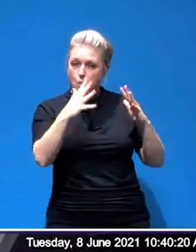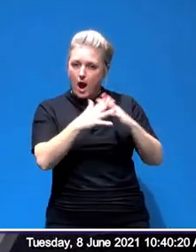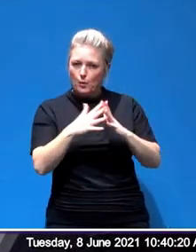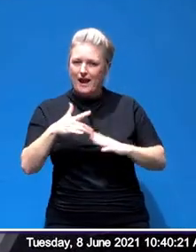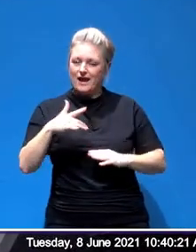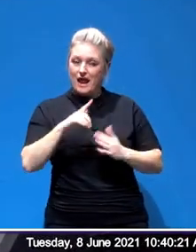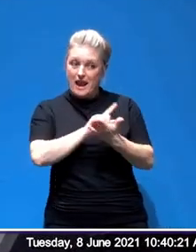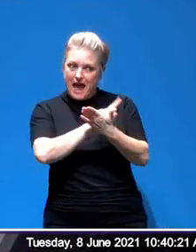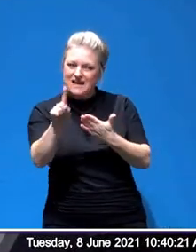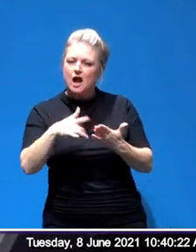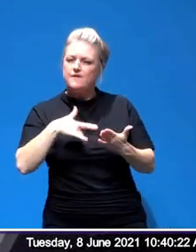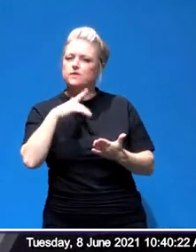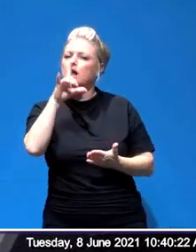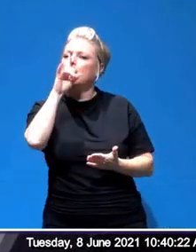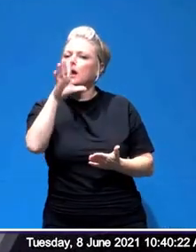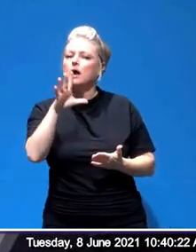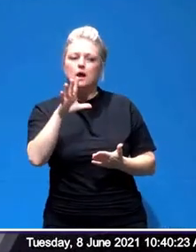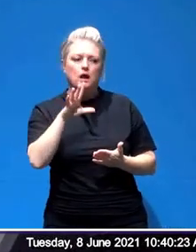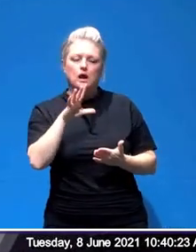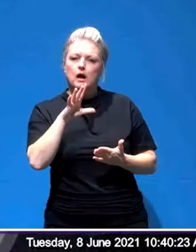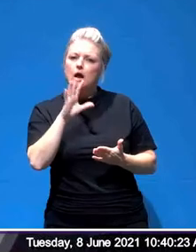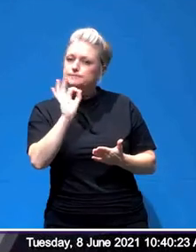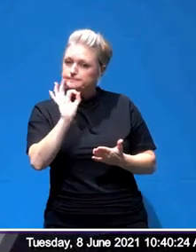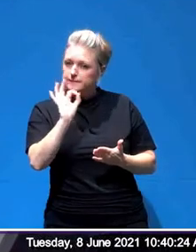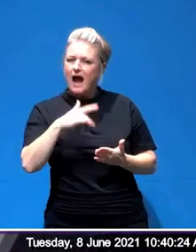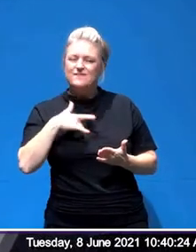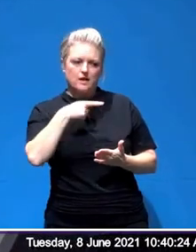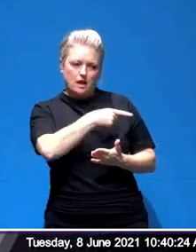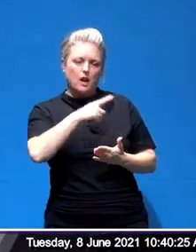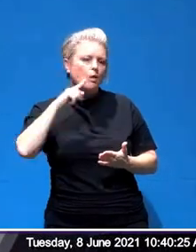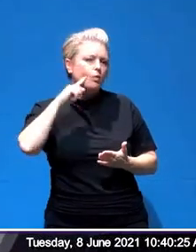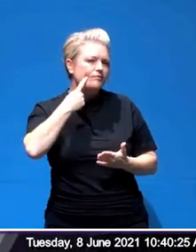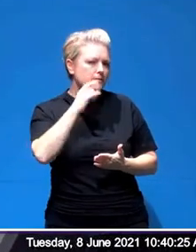complaint, and it made me more alert to similar injuries happening again.